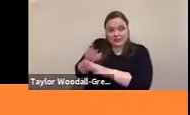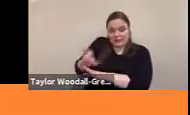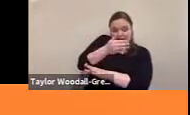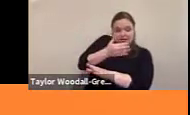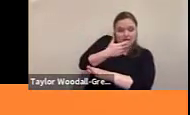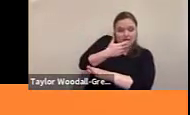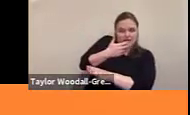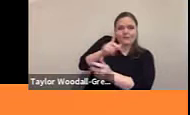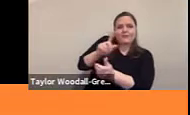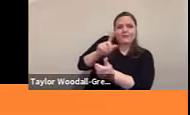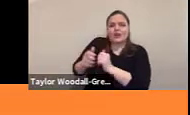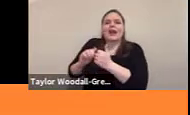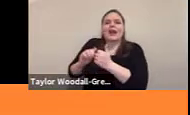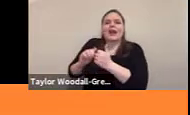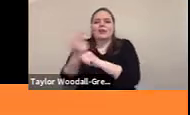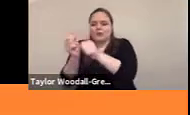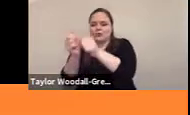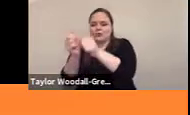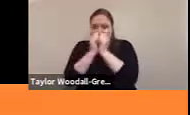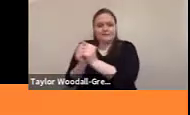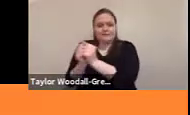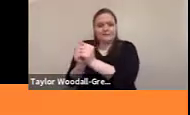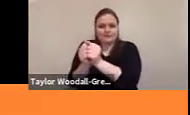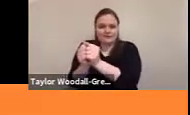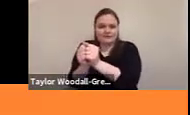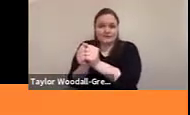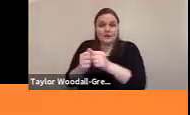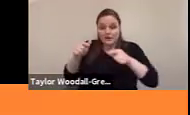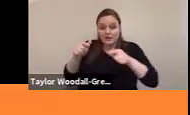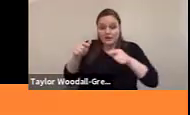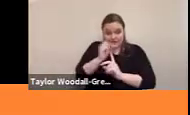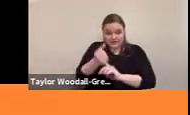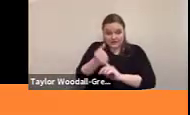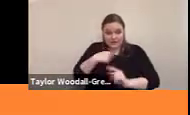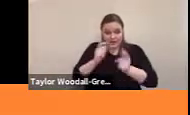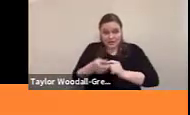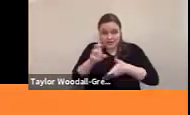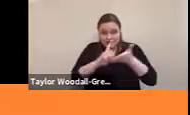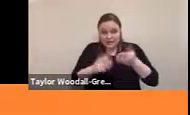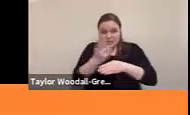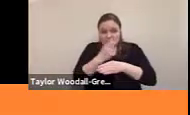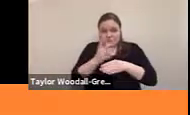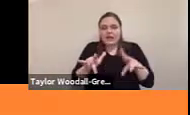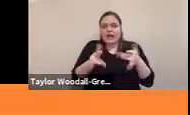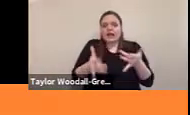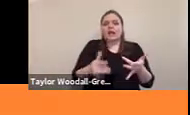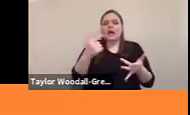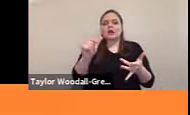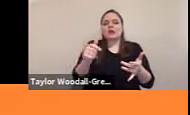In this case, I change the design to use the light green against the purple and then used orange in a decorative way.